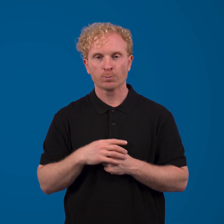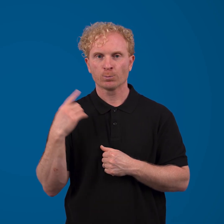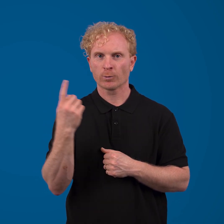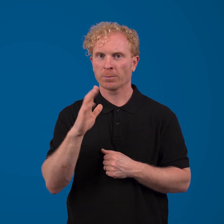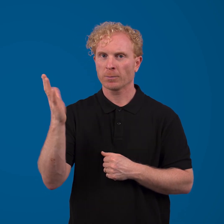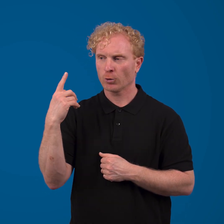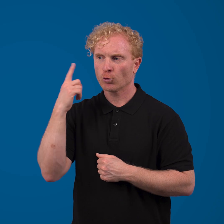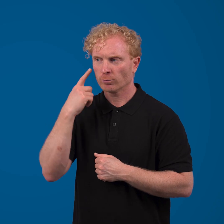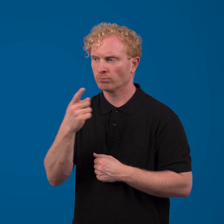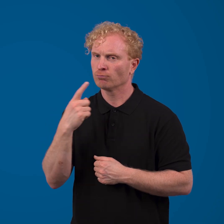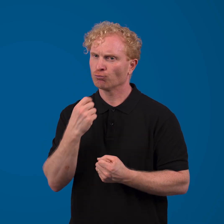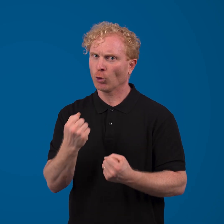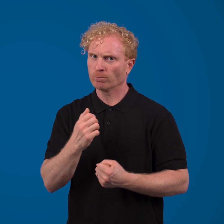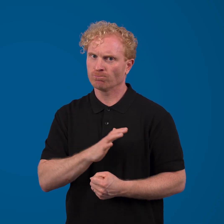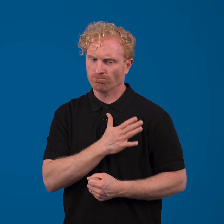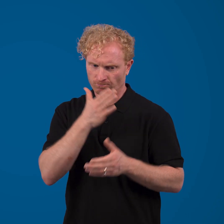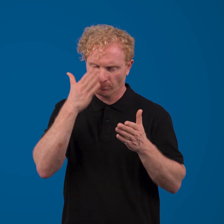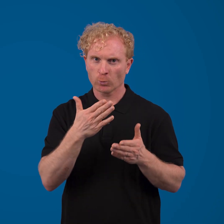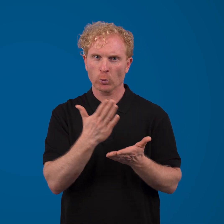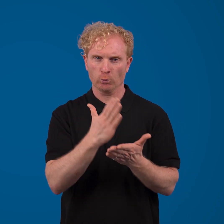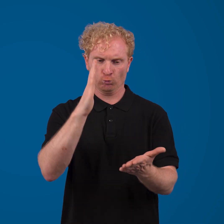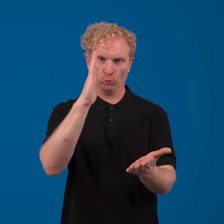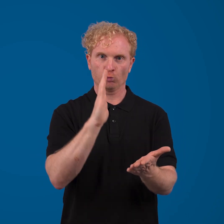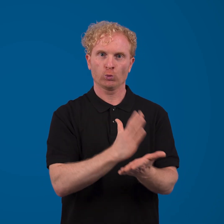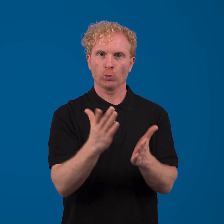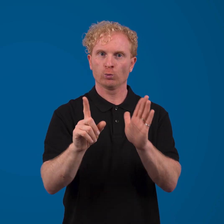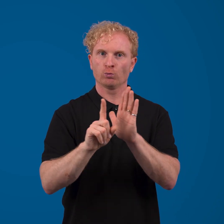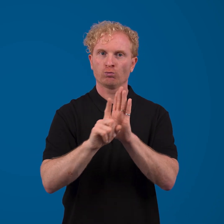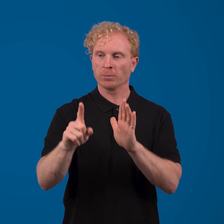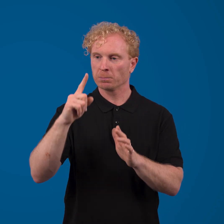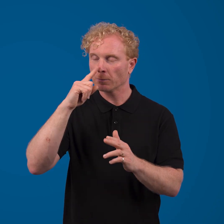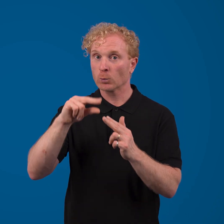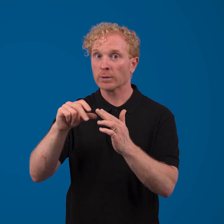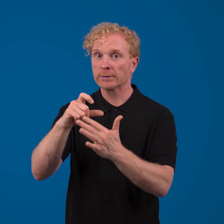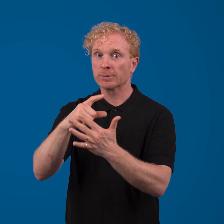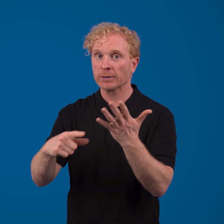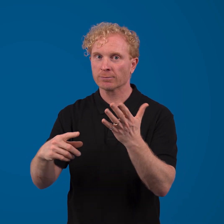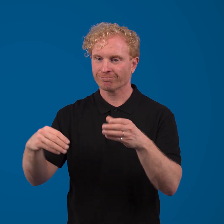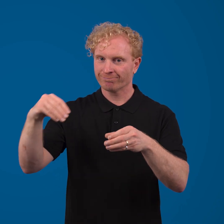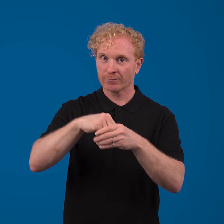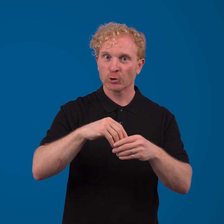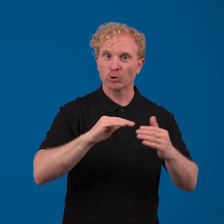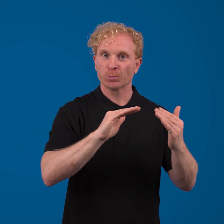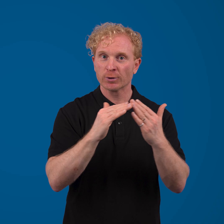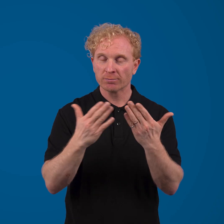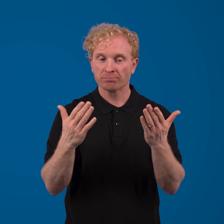We heard strong interest in authentic representation of people with disability in the community,